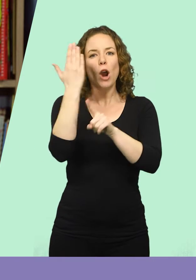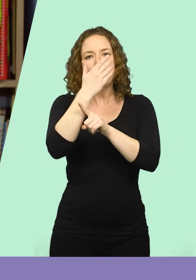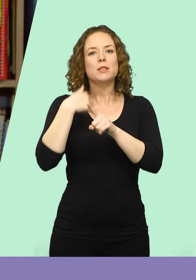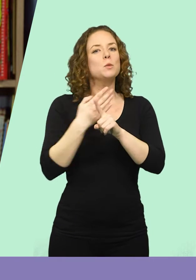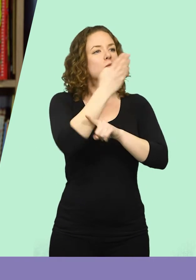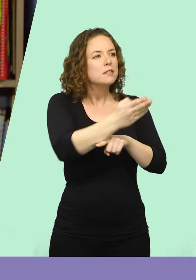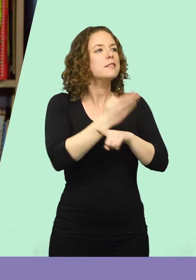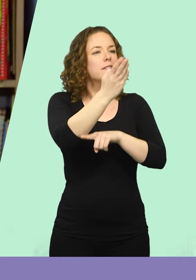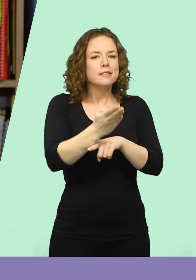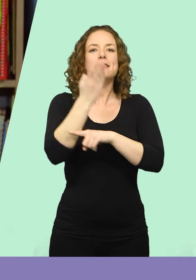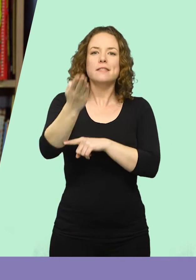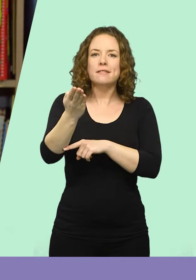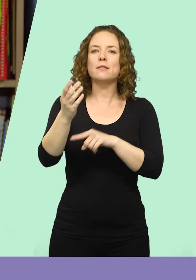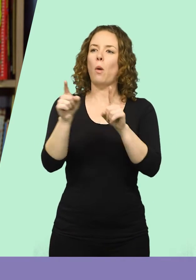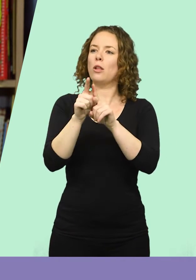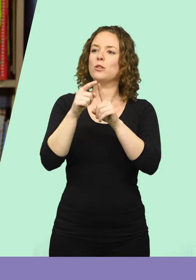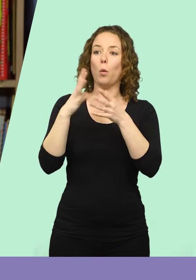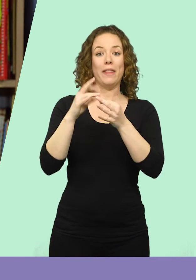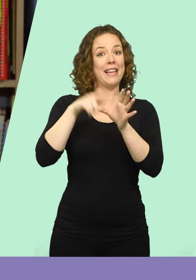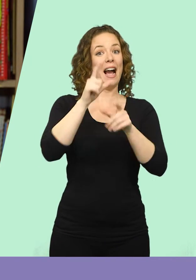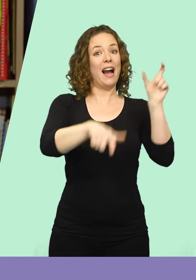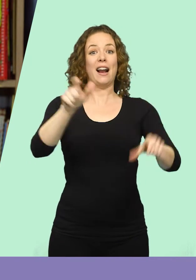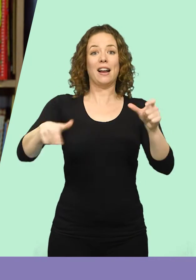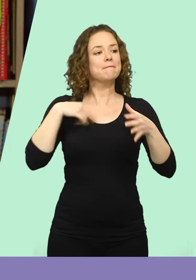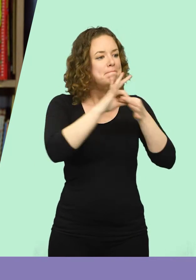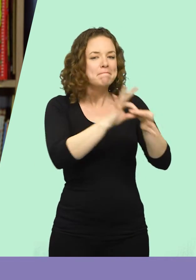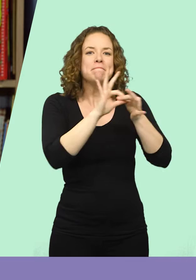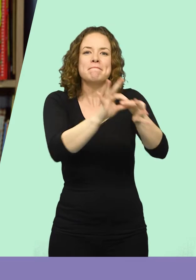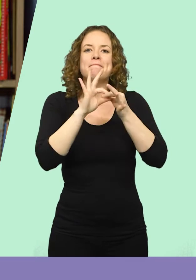various things working with young people, so I've always known that I wanted to work with people,